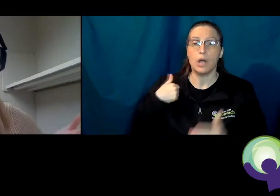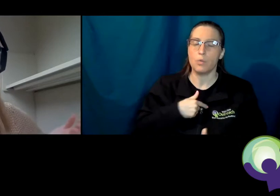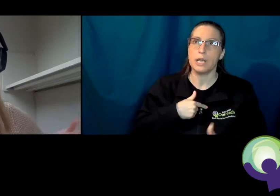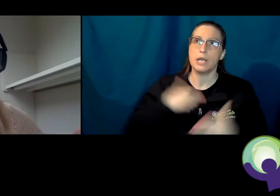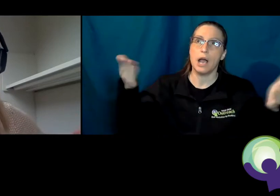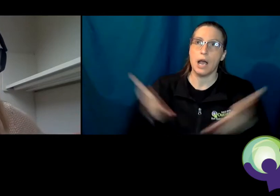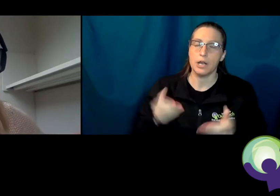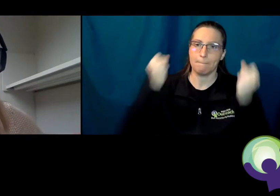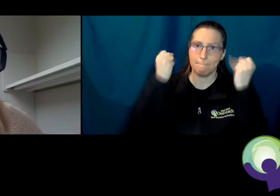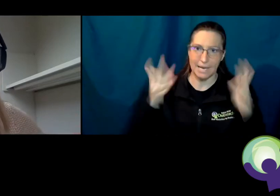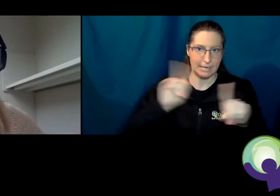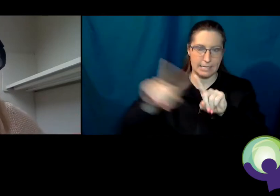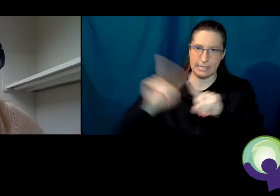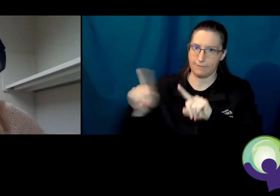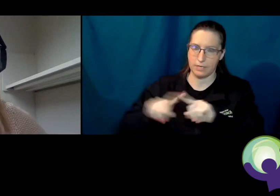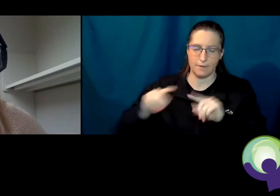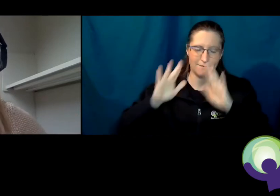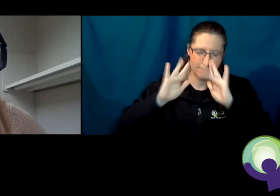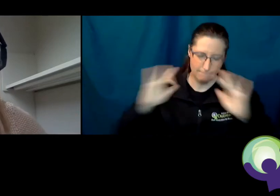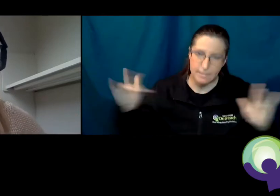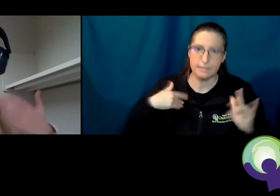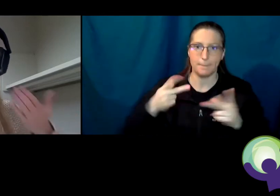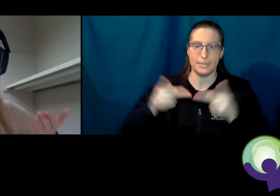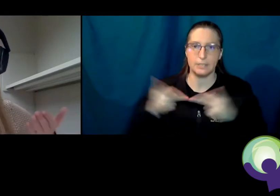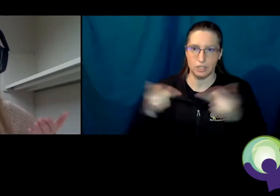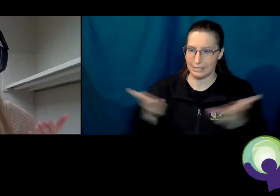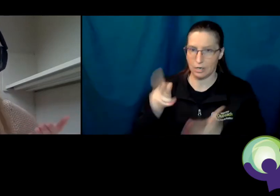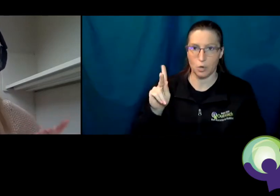of positions here at Kwik Trip. I think a lot of times when people think of Kwik Trip, they